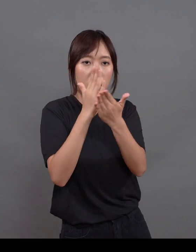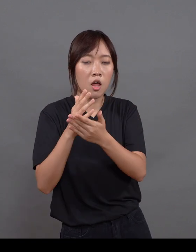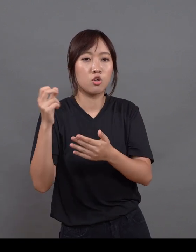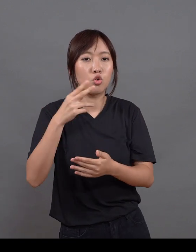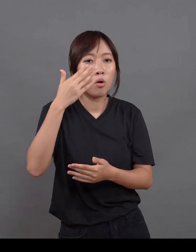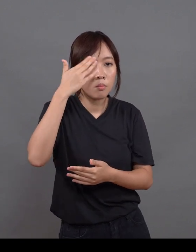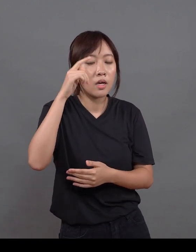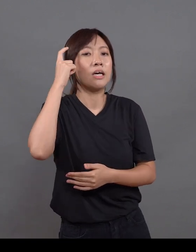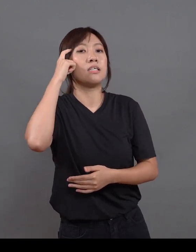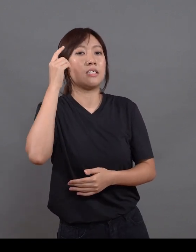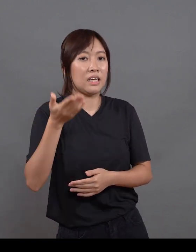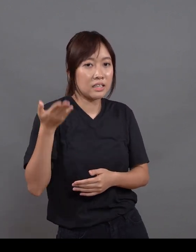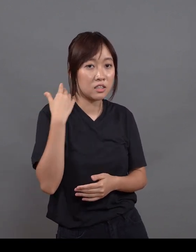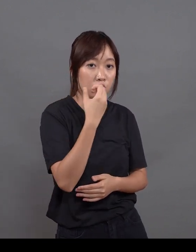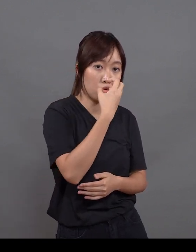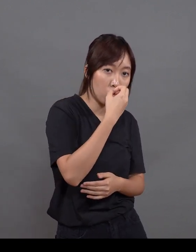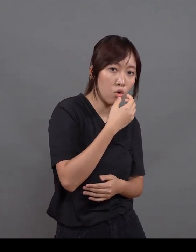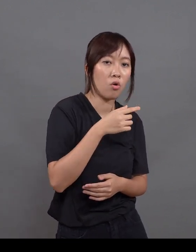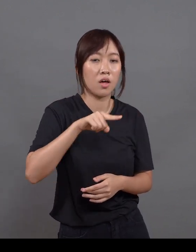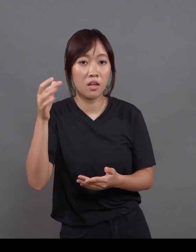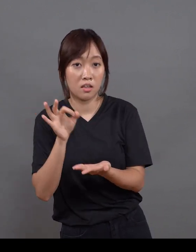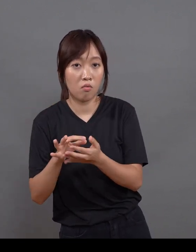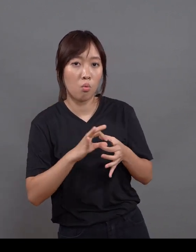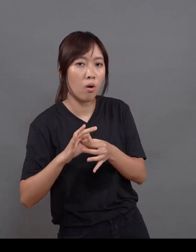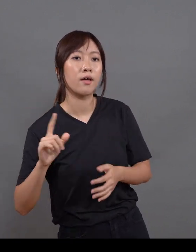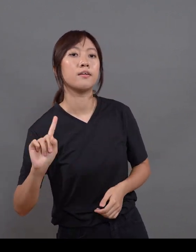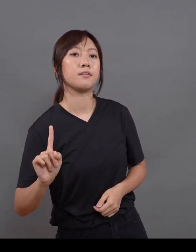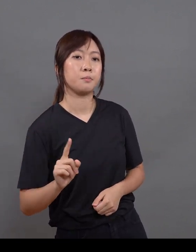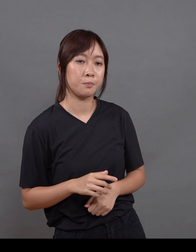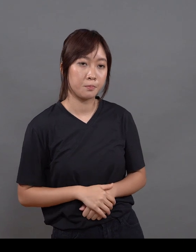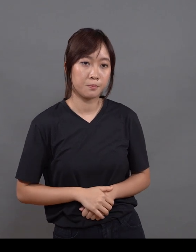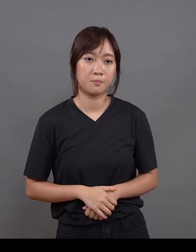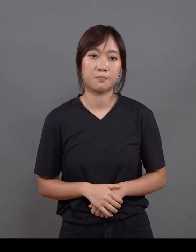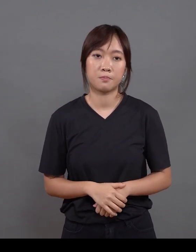but also inform you about the relationship between Hong Kong and other places at that time